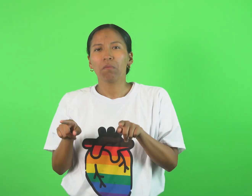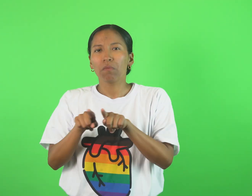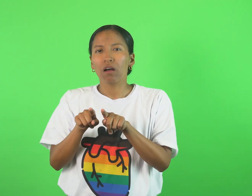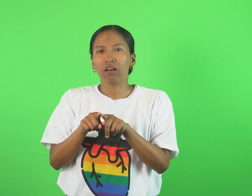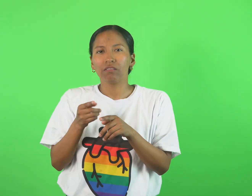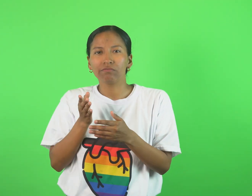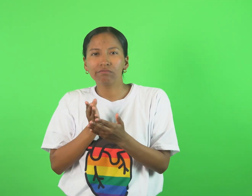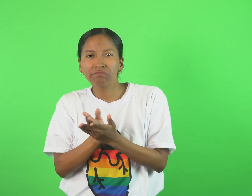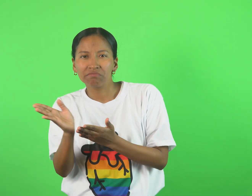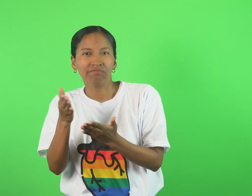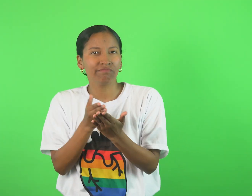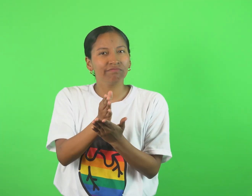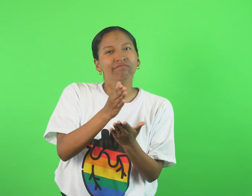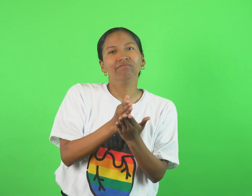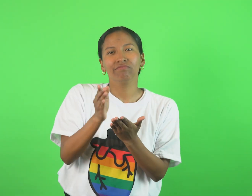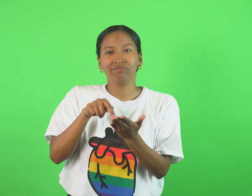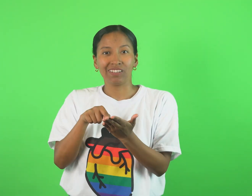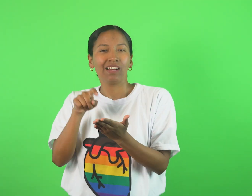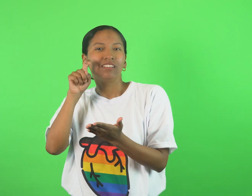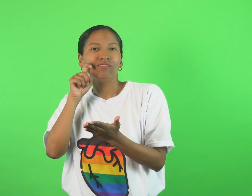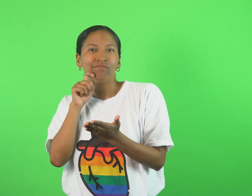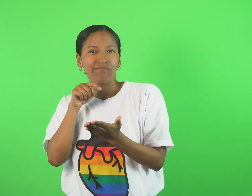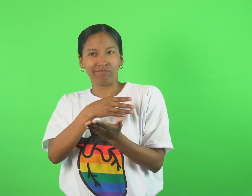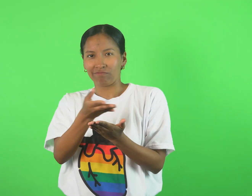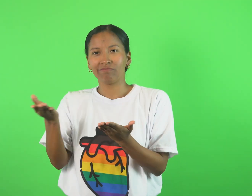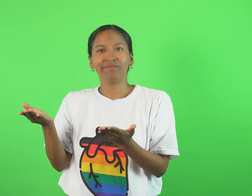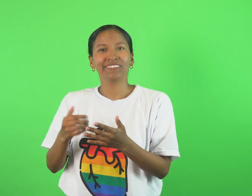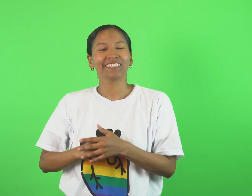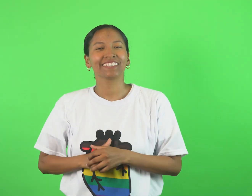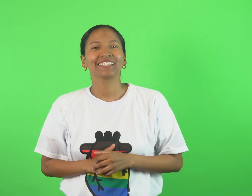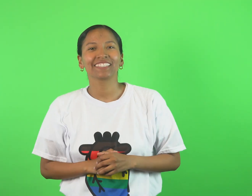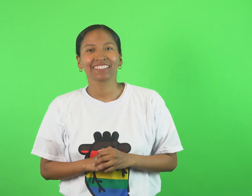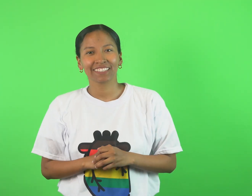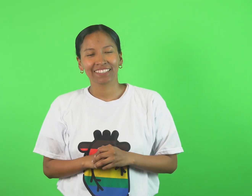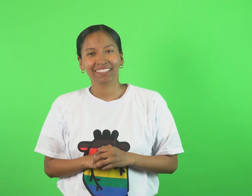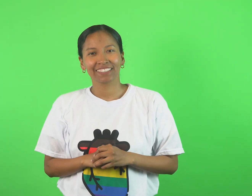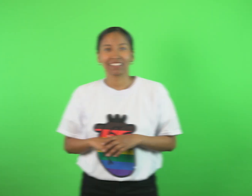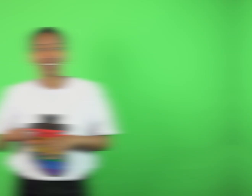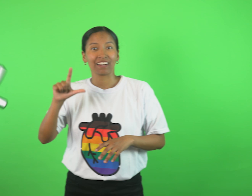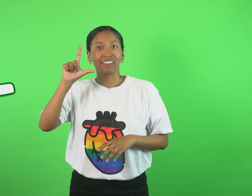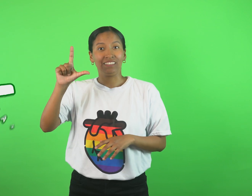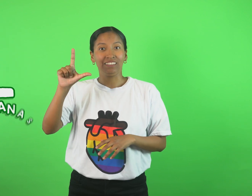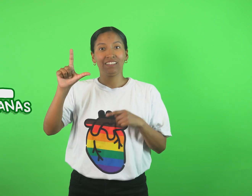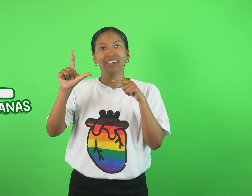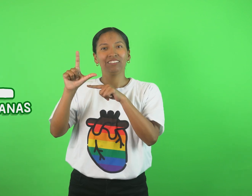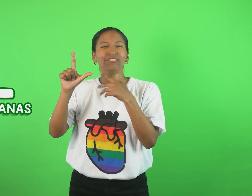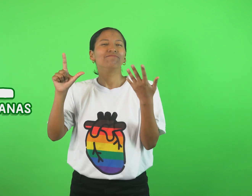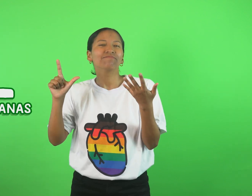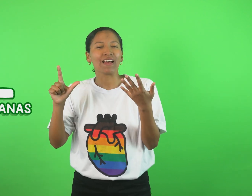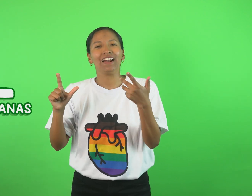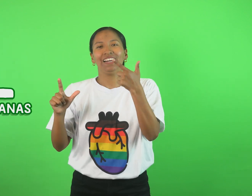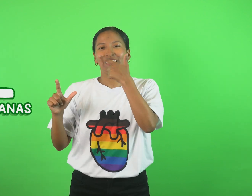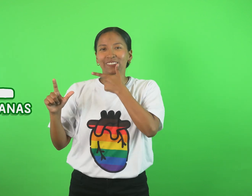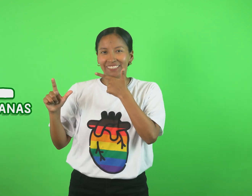characteristics and sexual orientation L